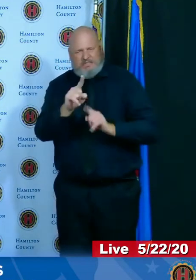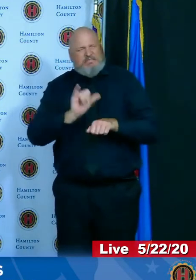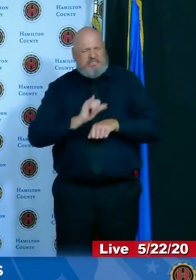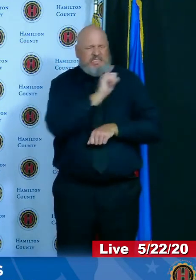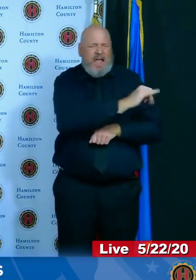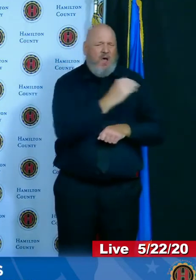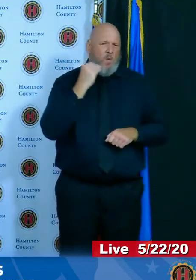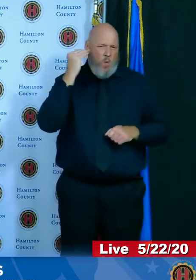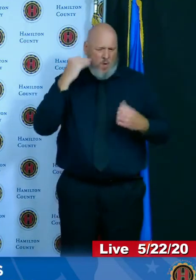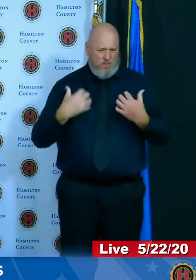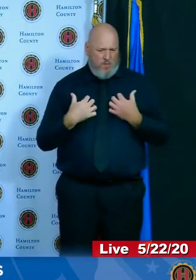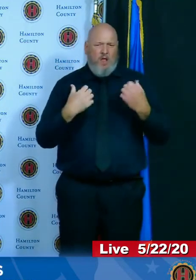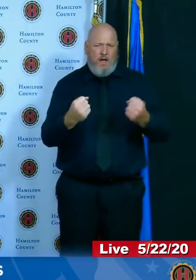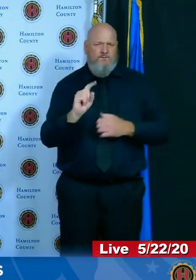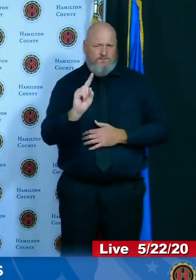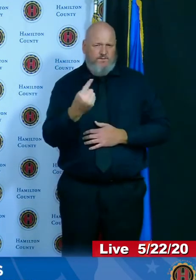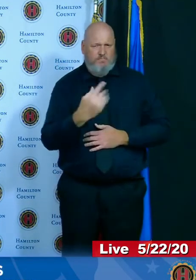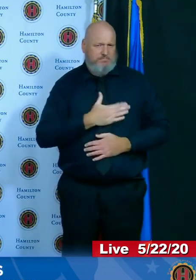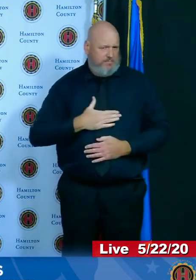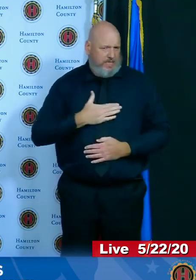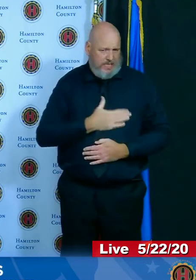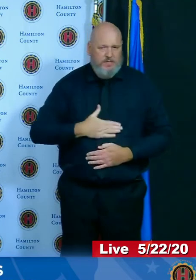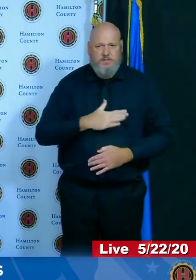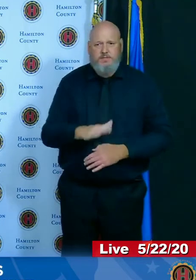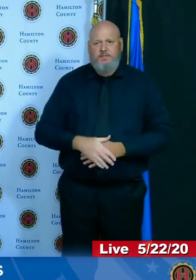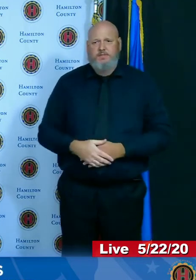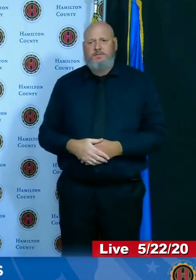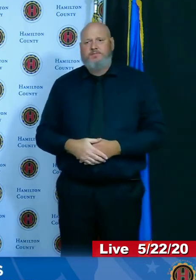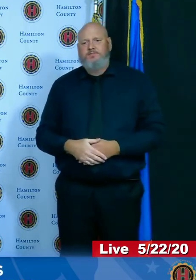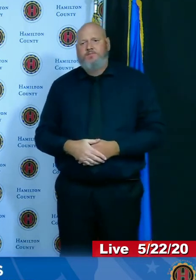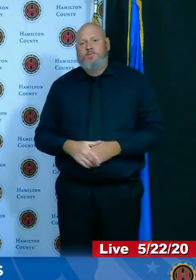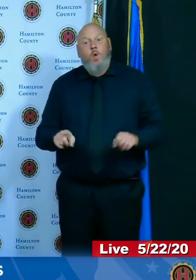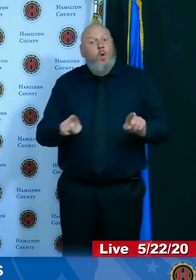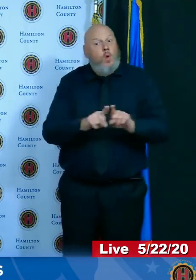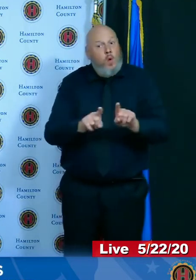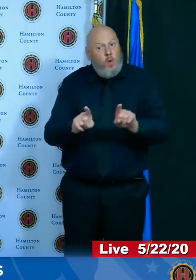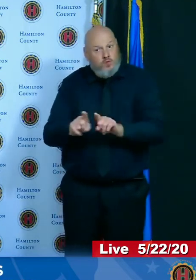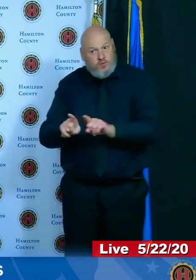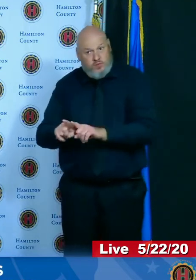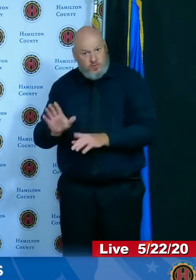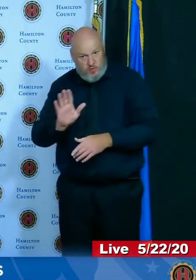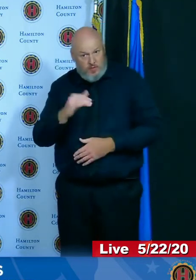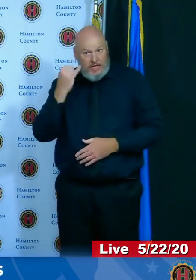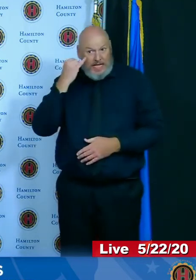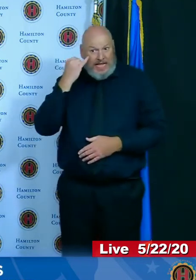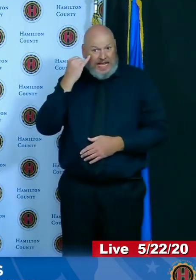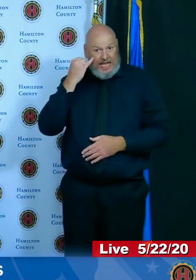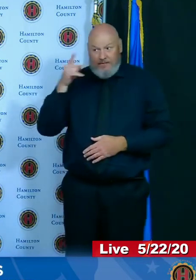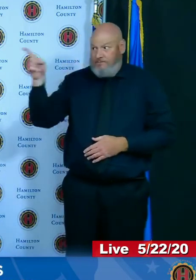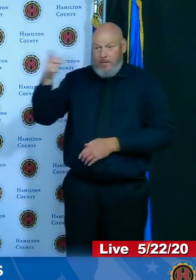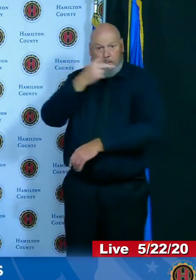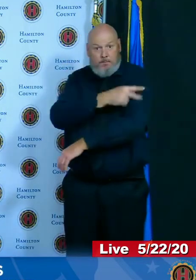ensure that they are clear on their providers policy so if you go if you are